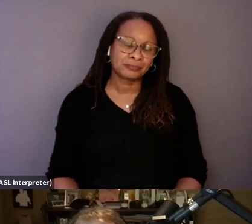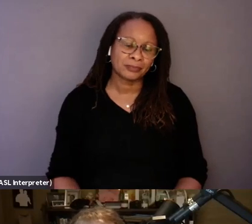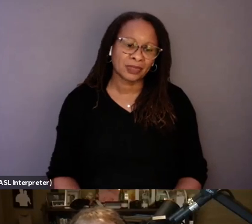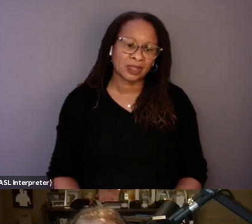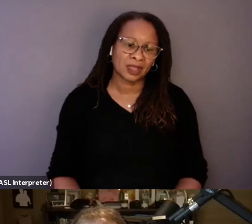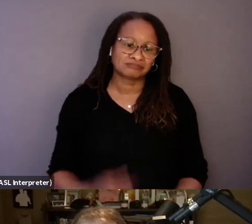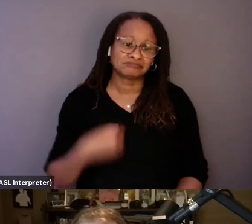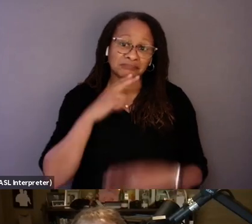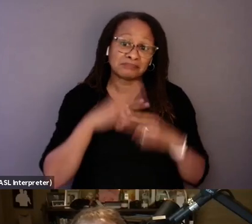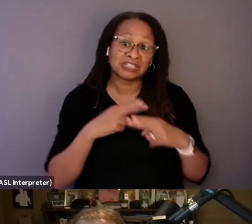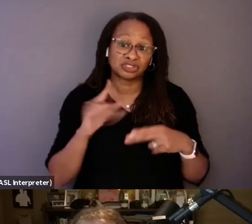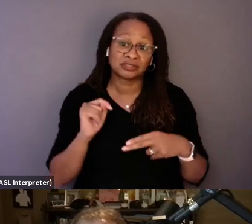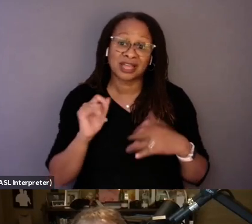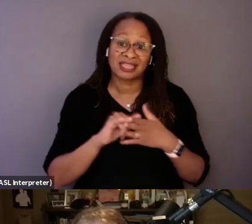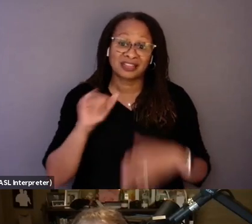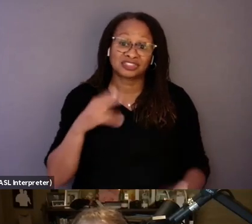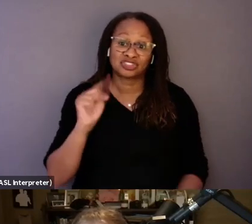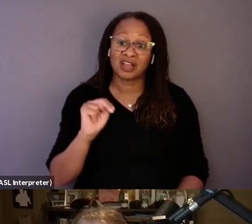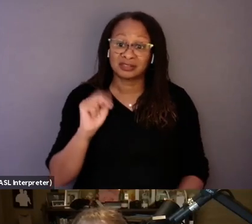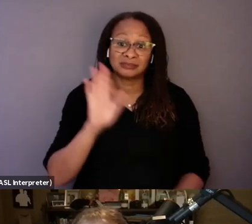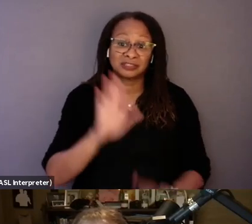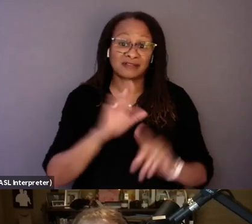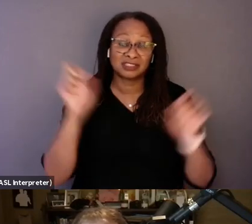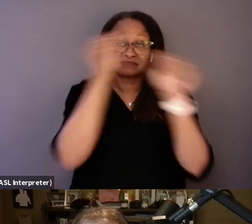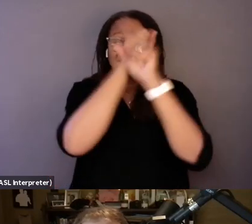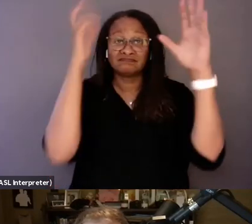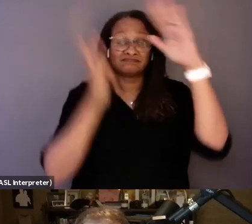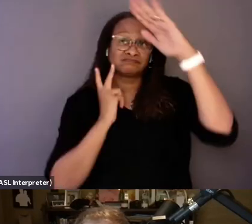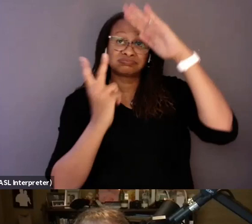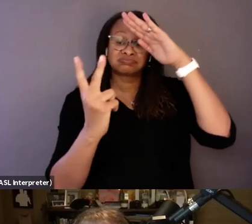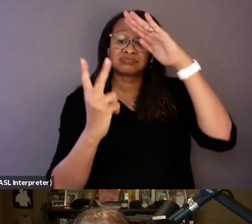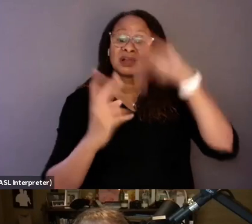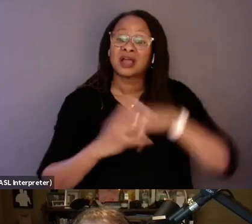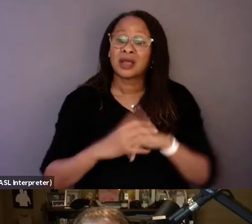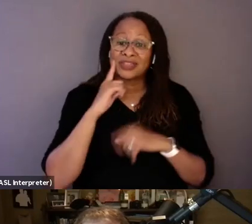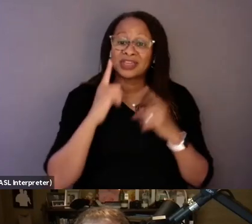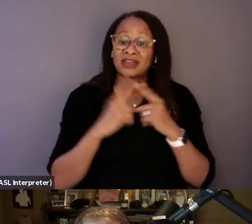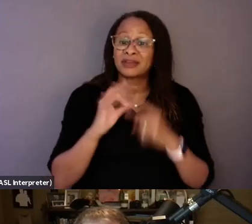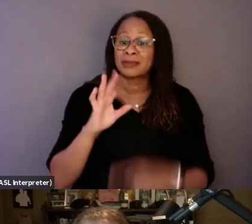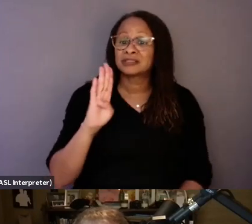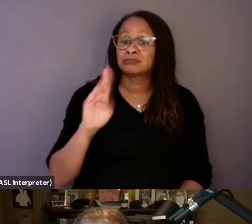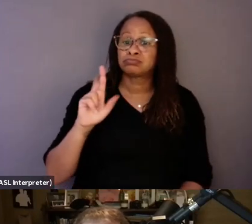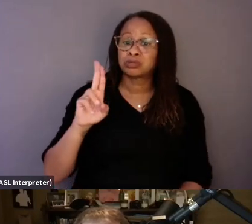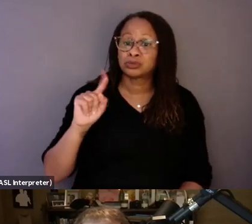It was that John was a visionary. We think of him as Bluto. Yeah. We think of him as...